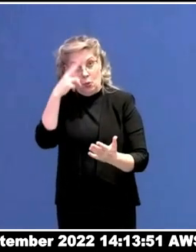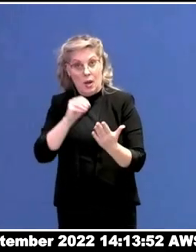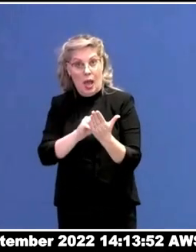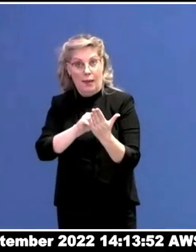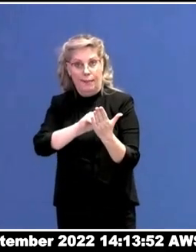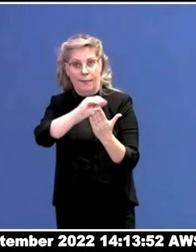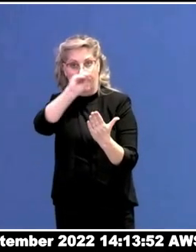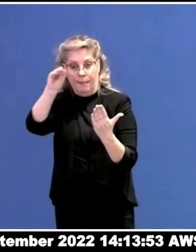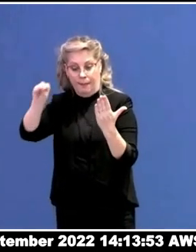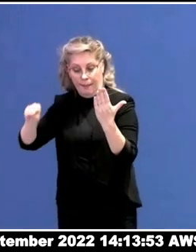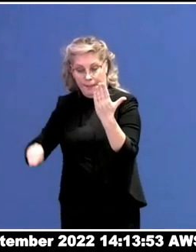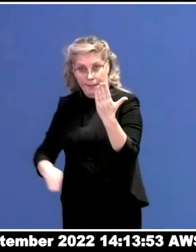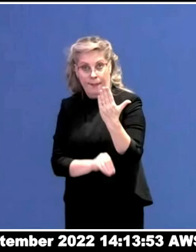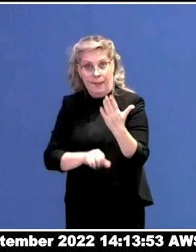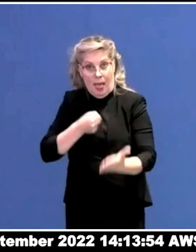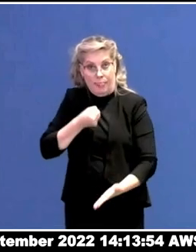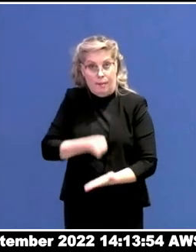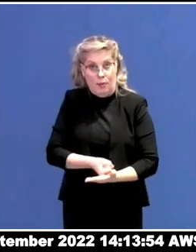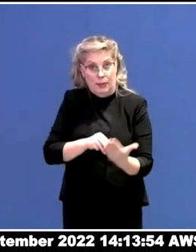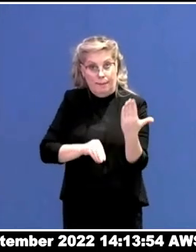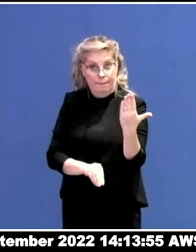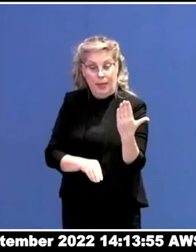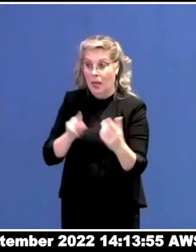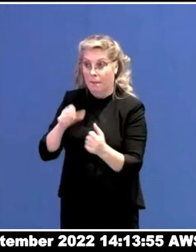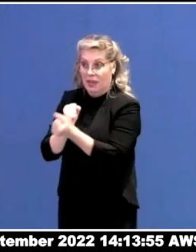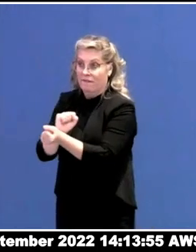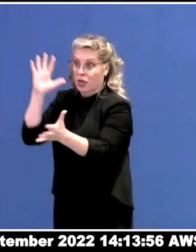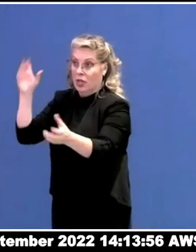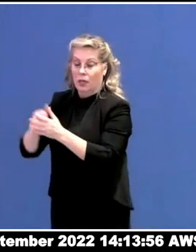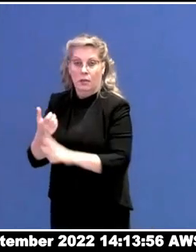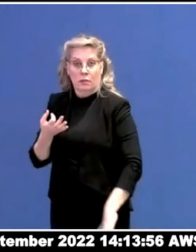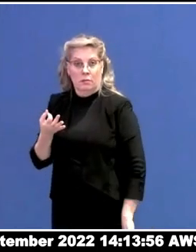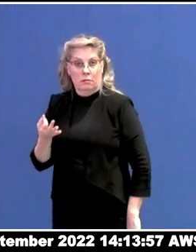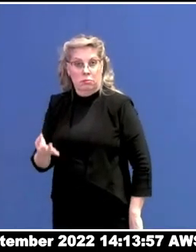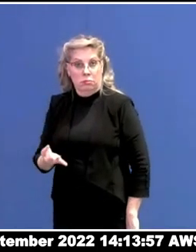Your NDIS package, if it comes up for review and if the prison doesn't undertake and